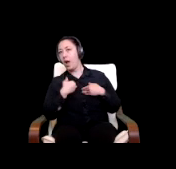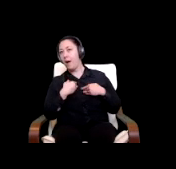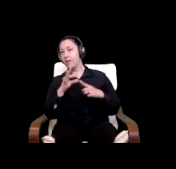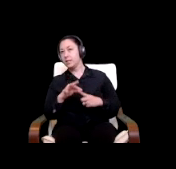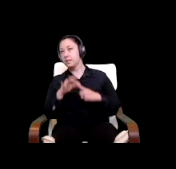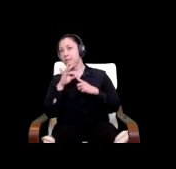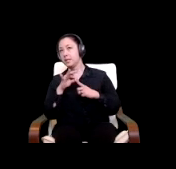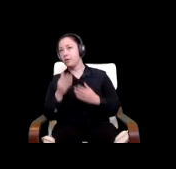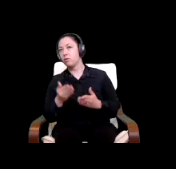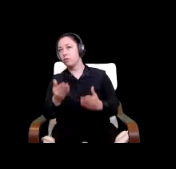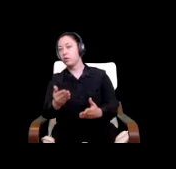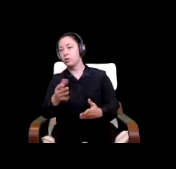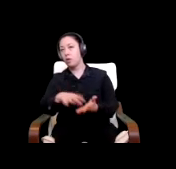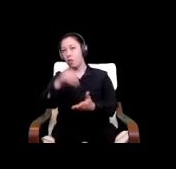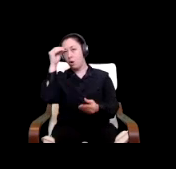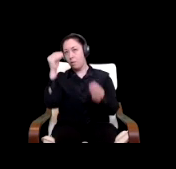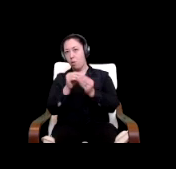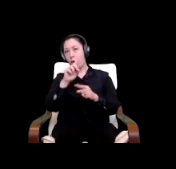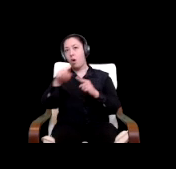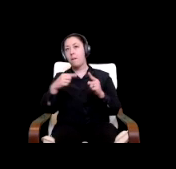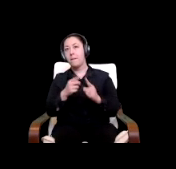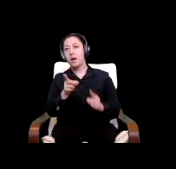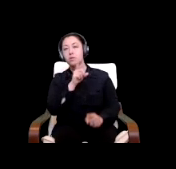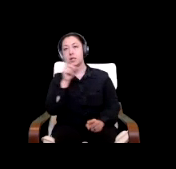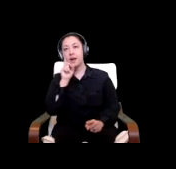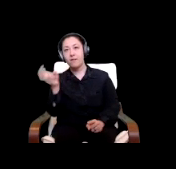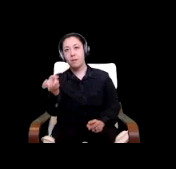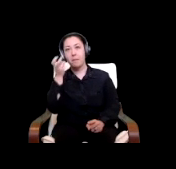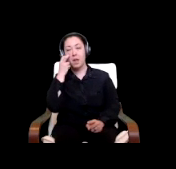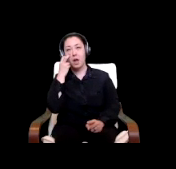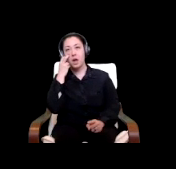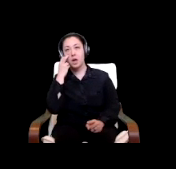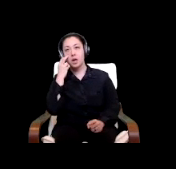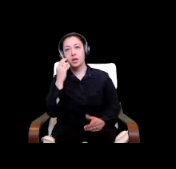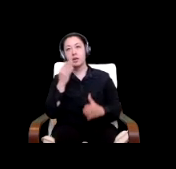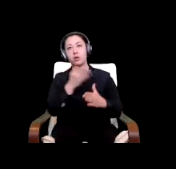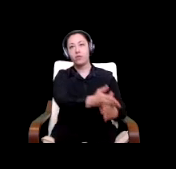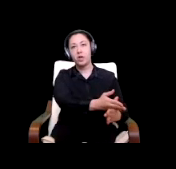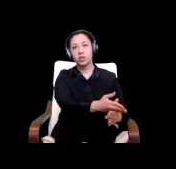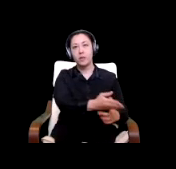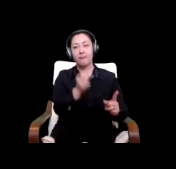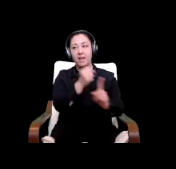Deafblind interventions that target both and not one or the other in isolation?